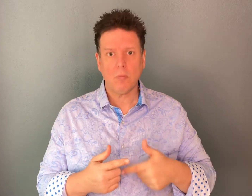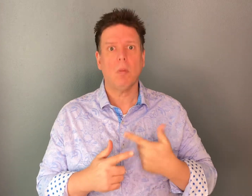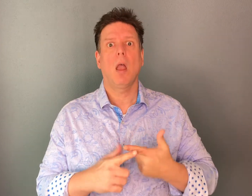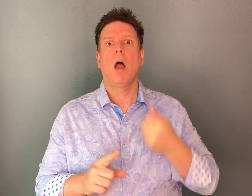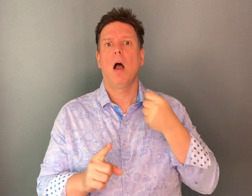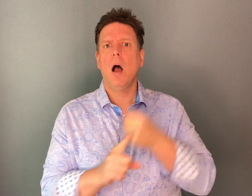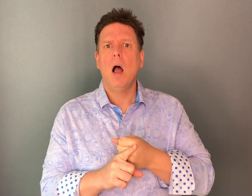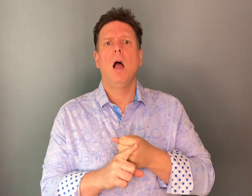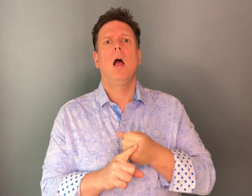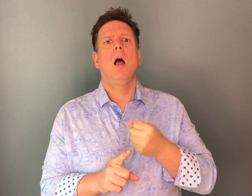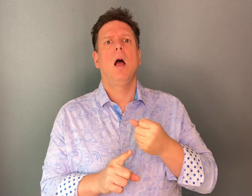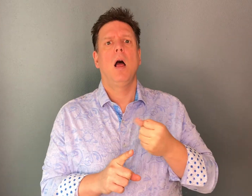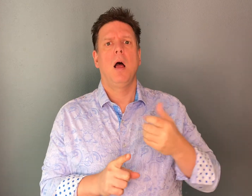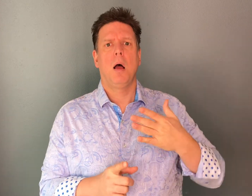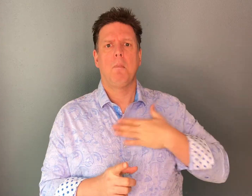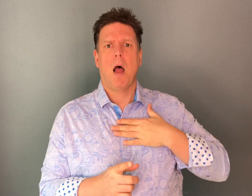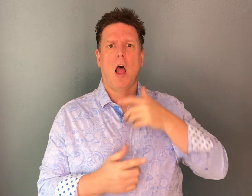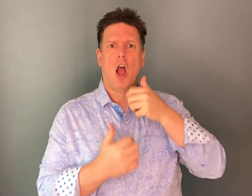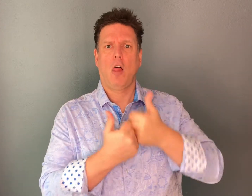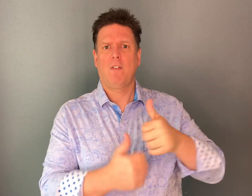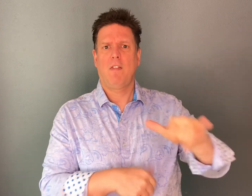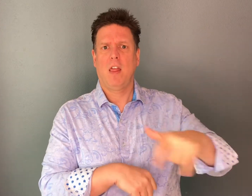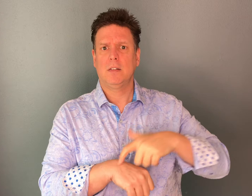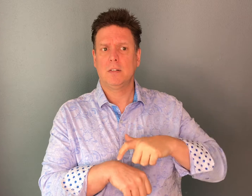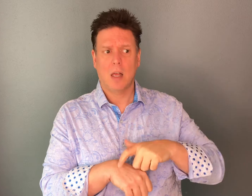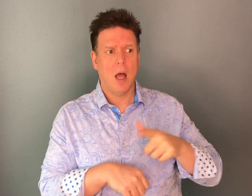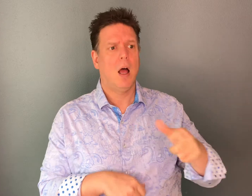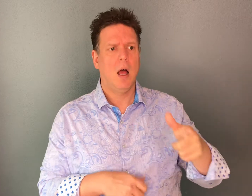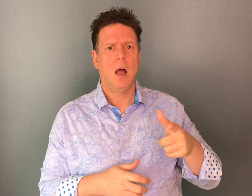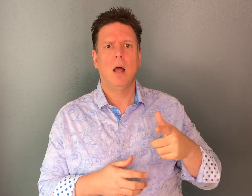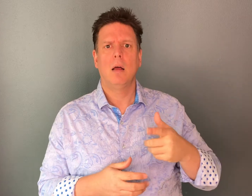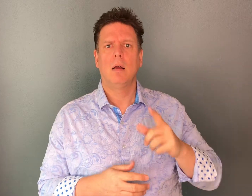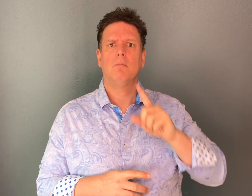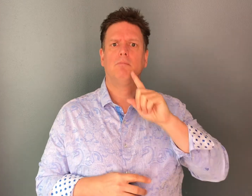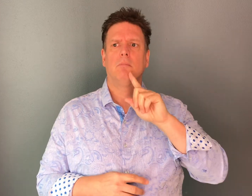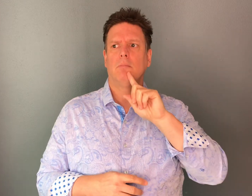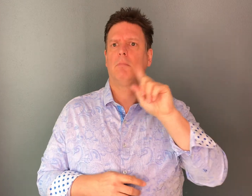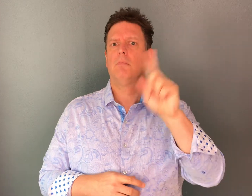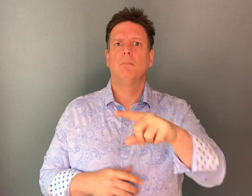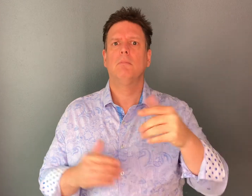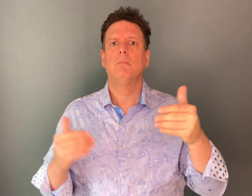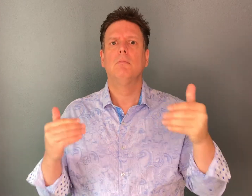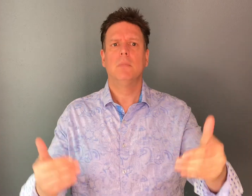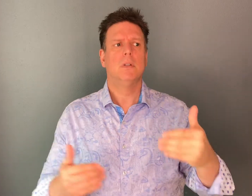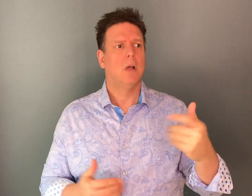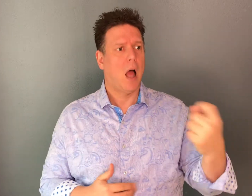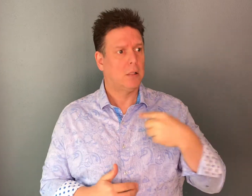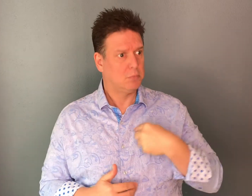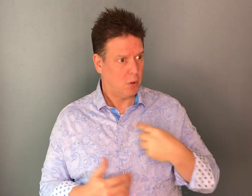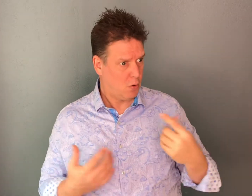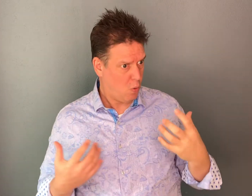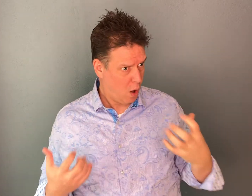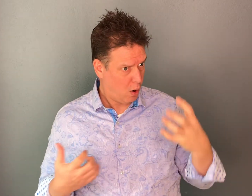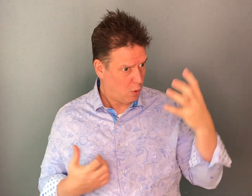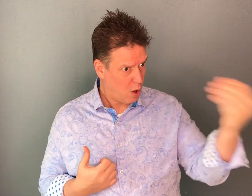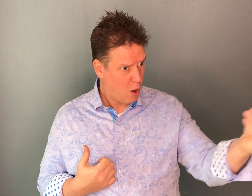looking for this and my girlfriend at the time suggested that we attend a